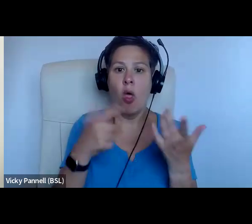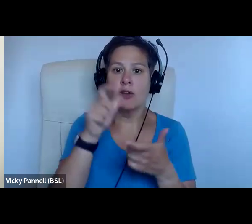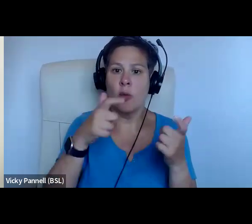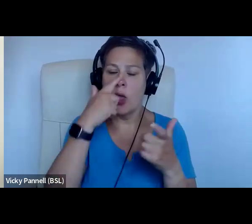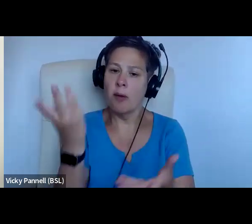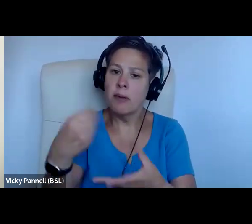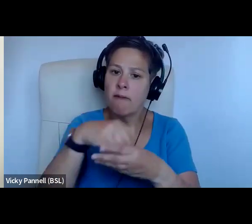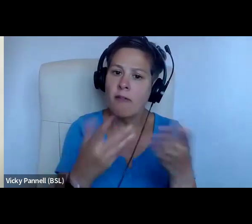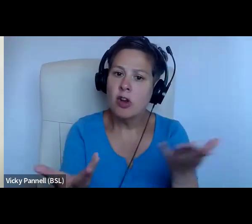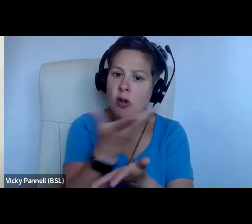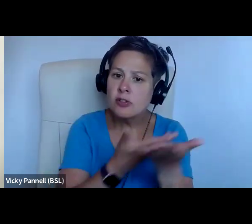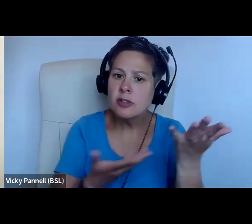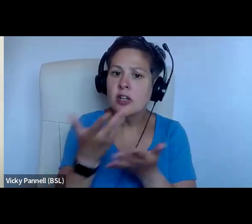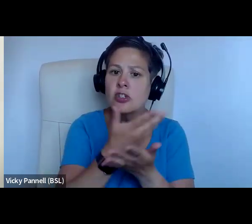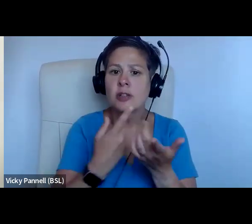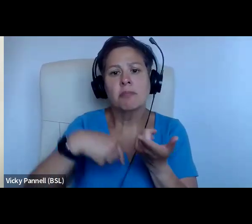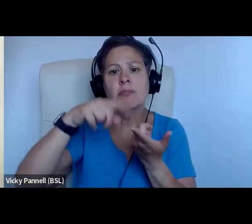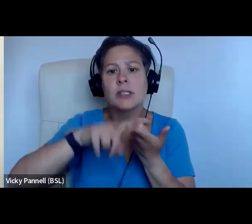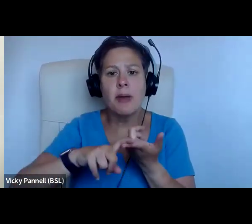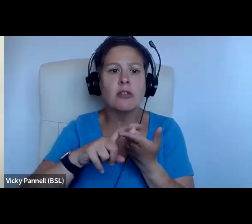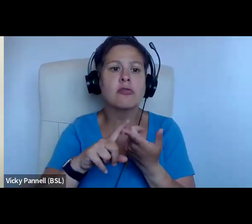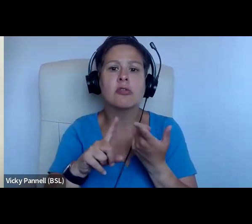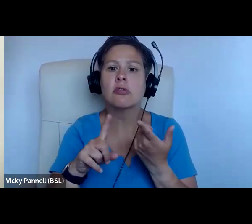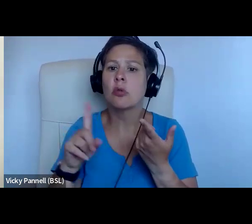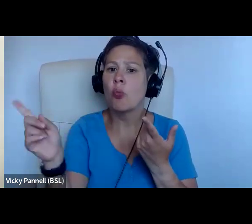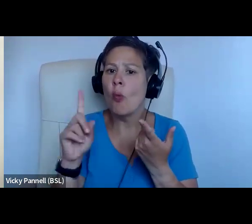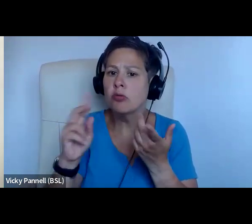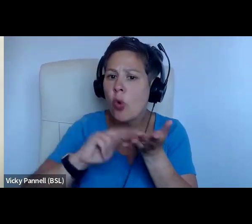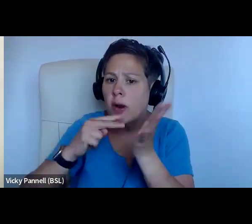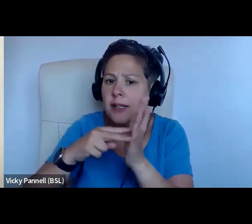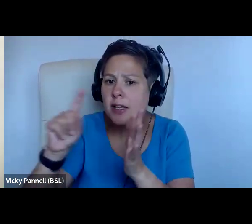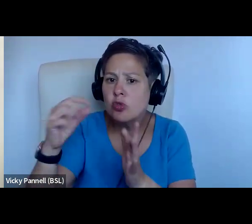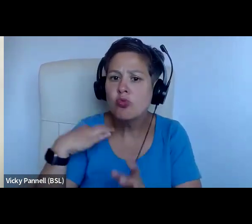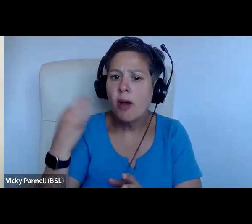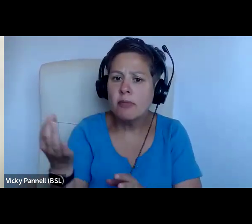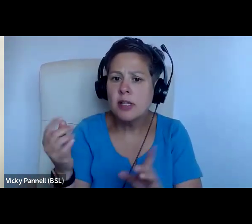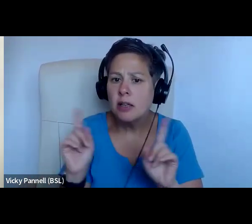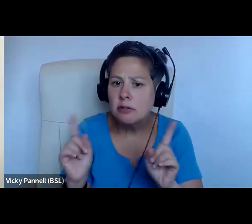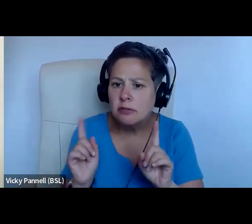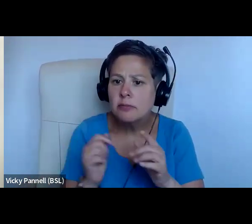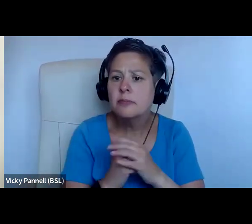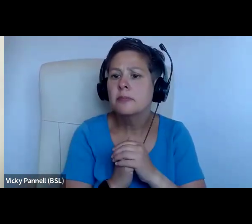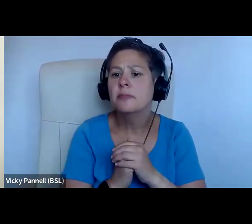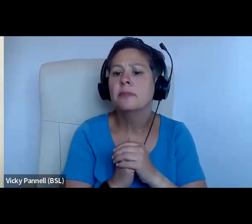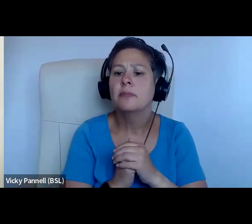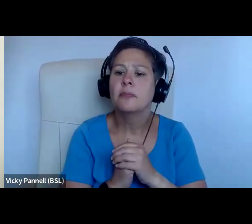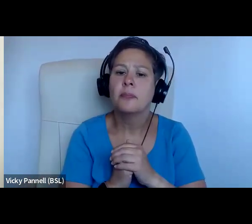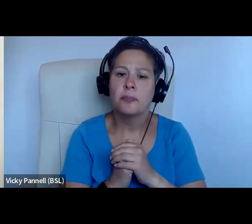if for the most part, if you're representing an organization that is not a pure policy organization, it might be an organization within the sector or that